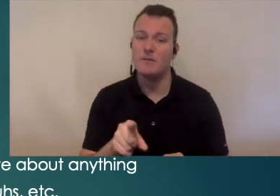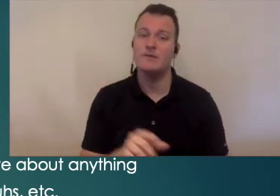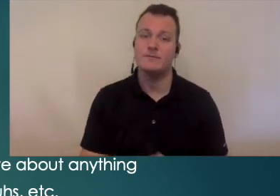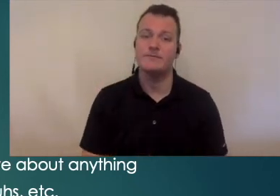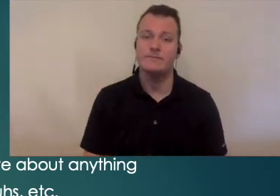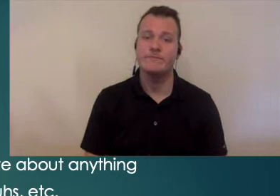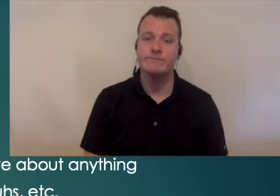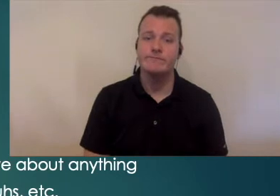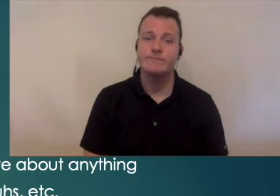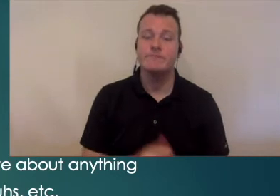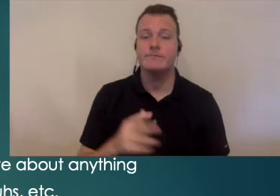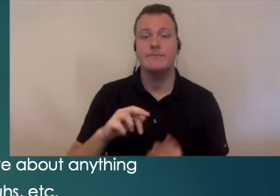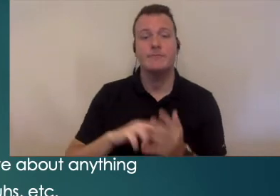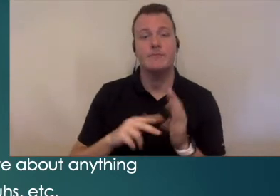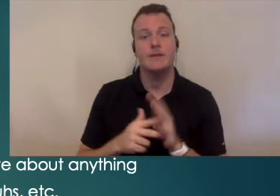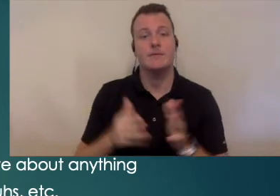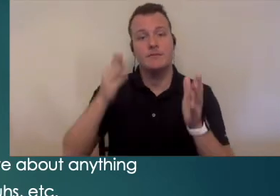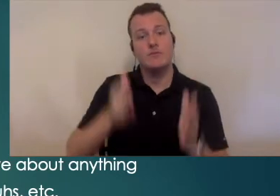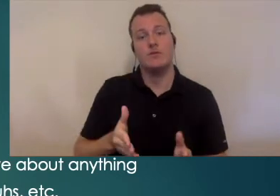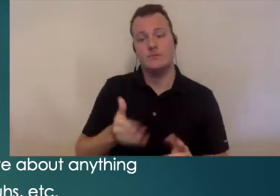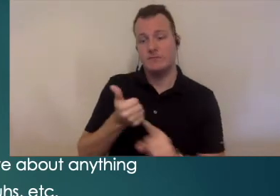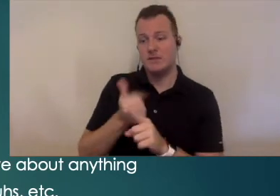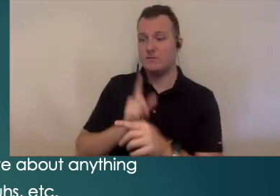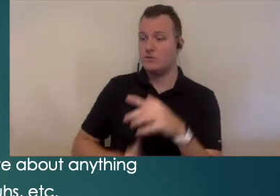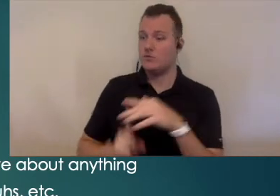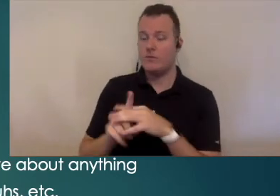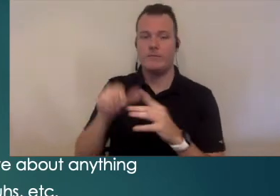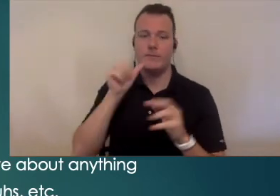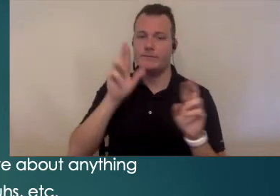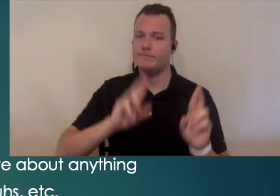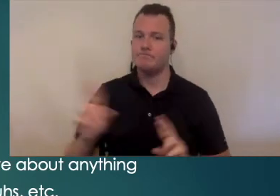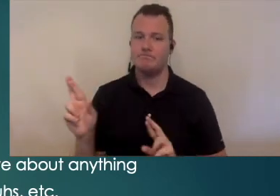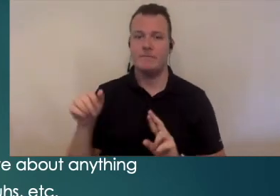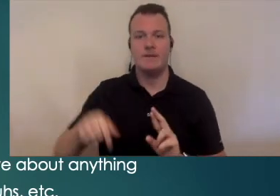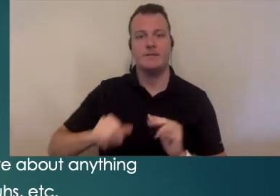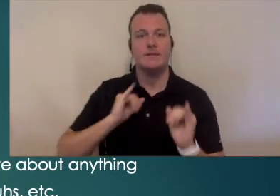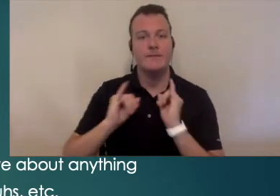tells me again this person has not prepared for this interview, nor was this